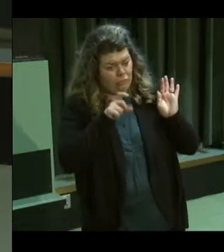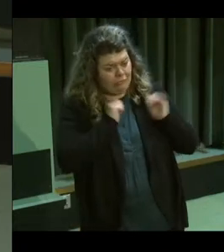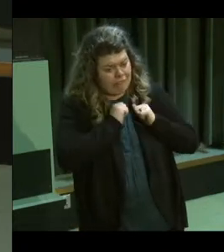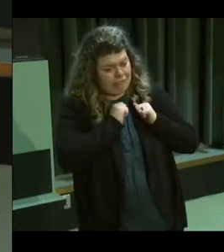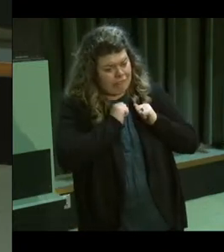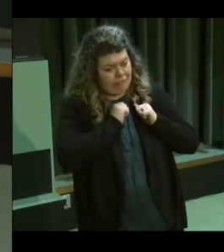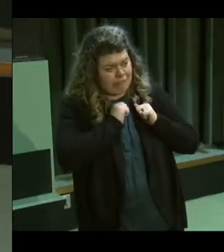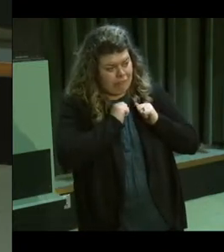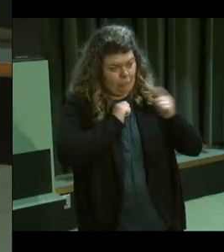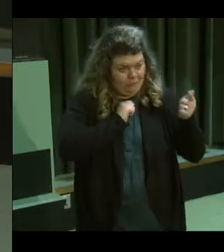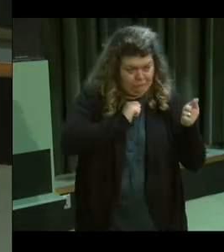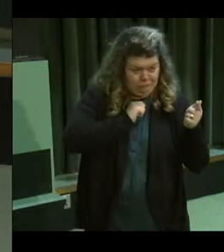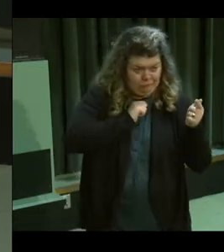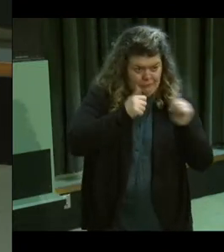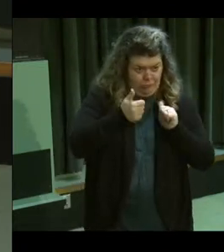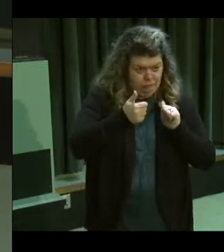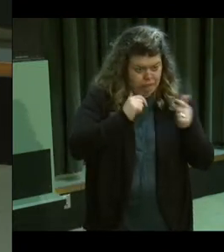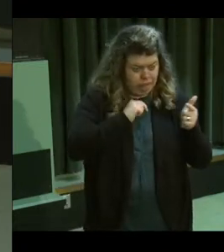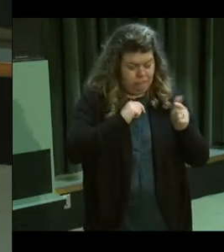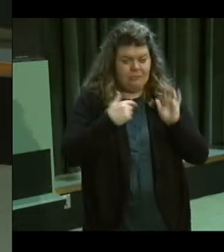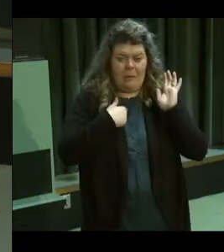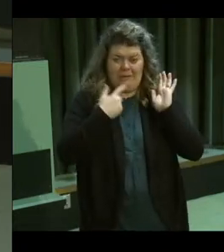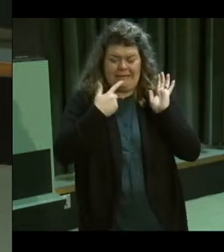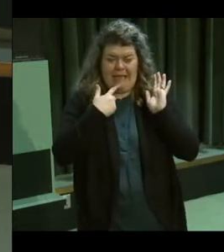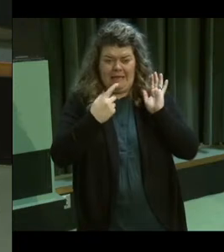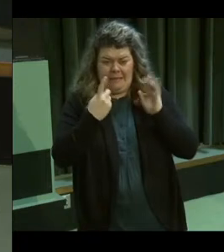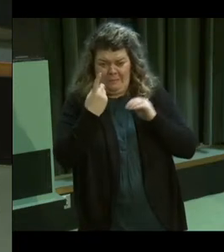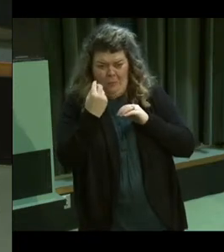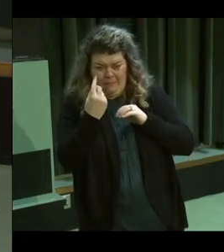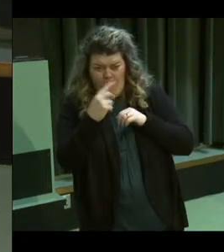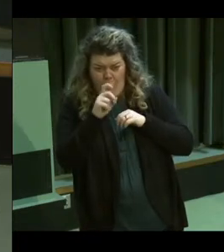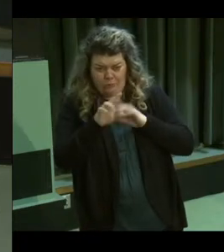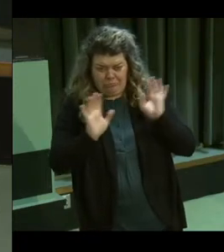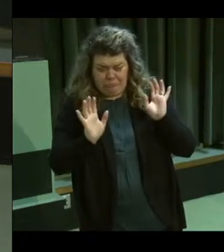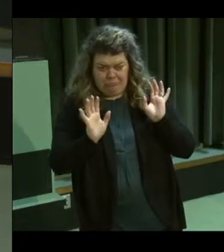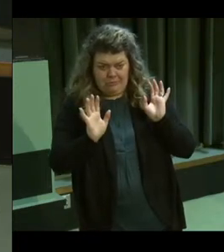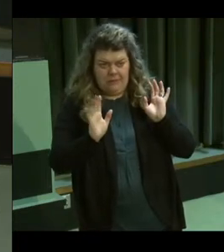I have a question. Unless you have a question.